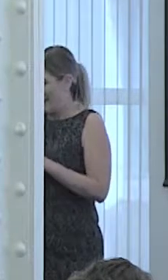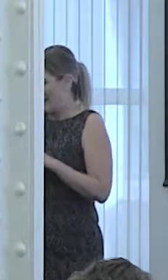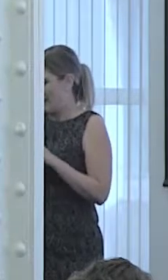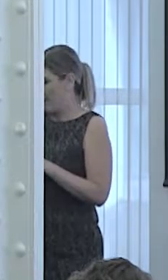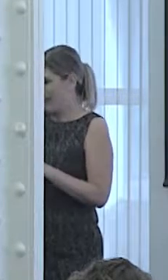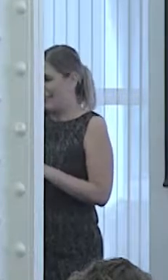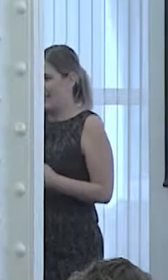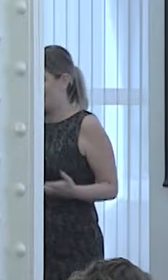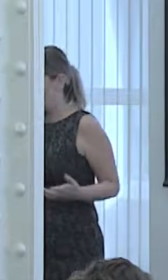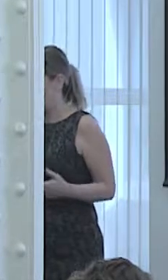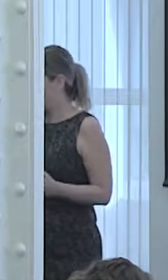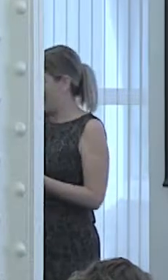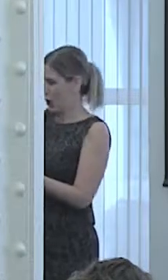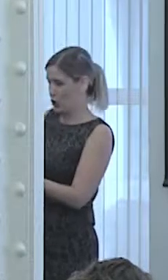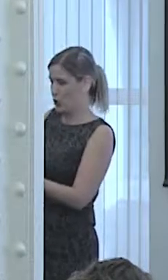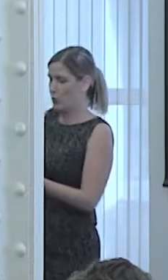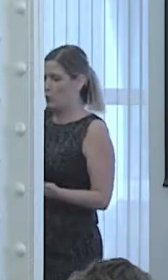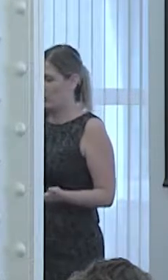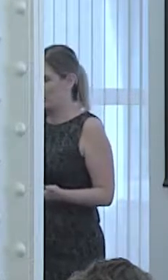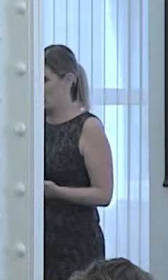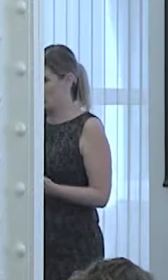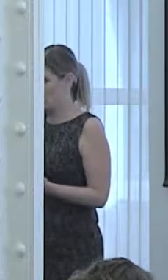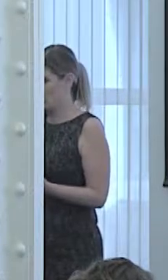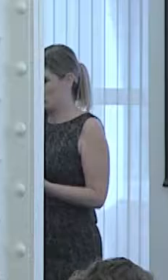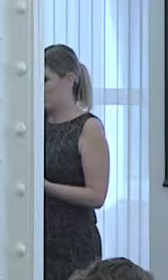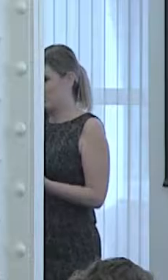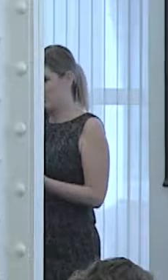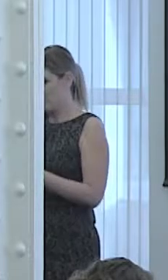that's not an excuse to not ask for consent.